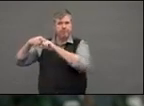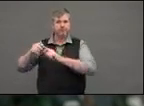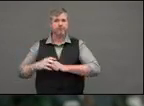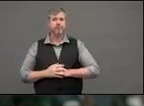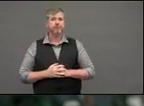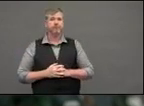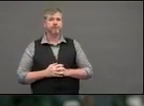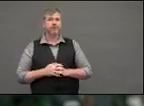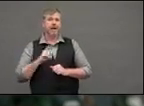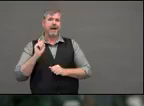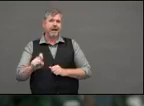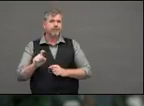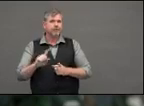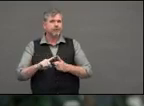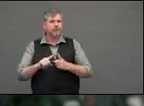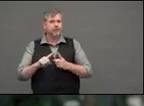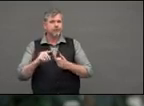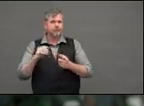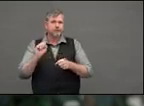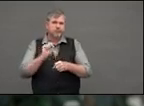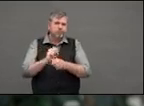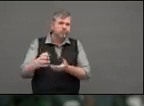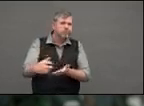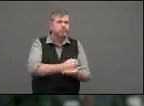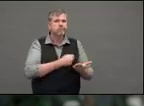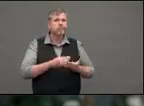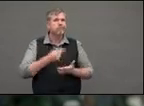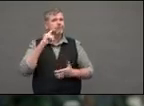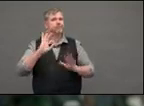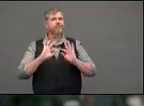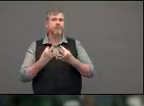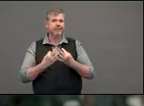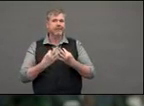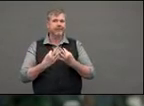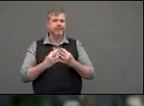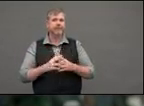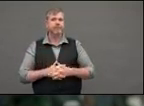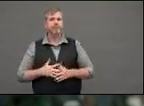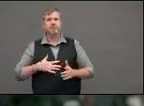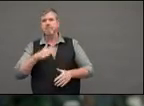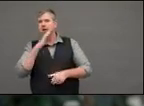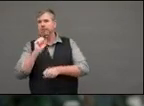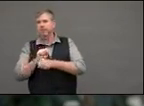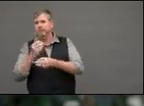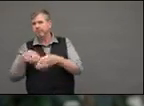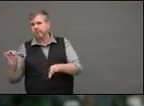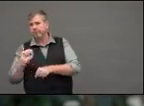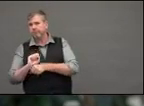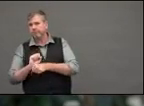because my mom she also um lost her job so yeah that's something that affects us